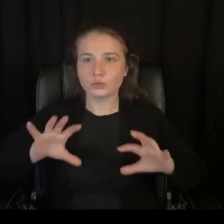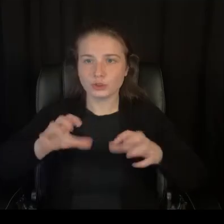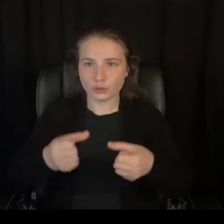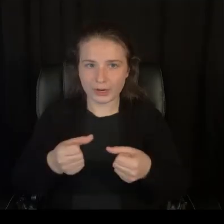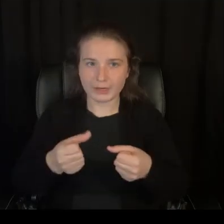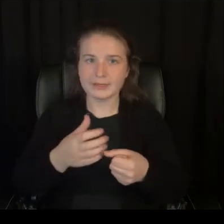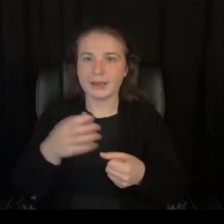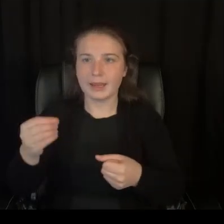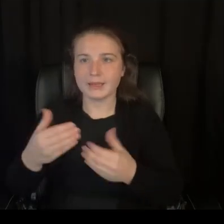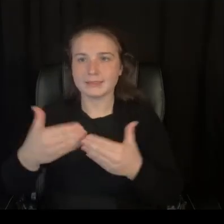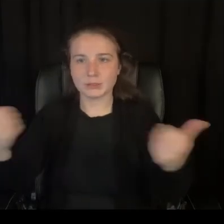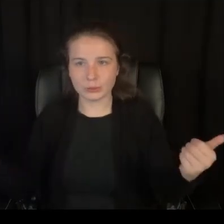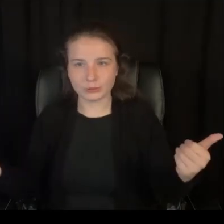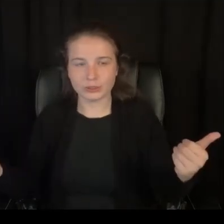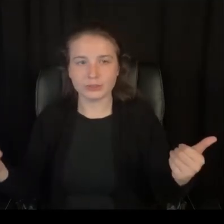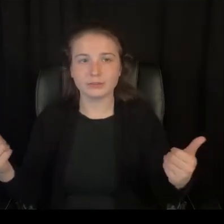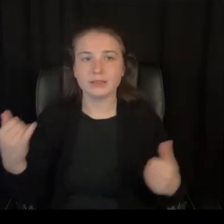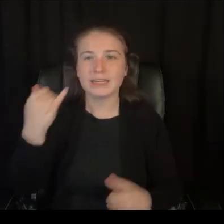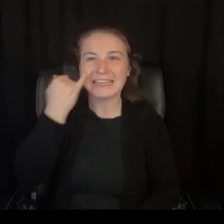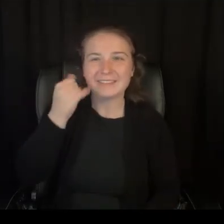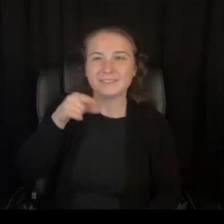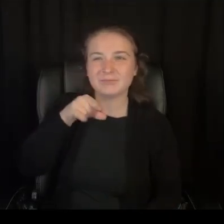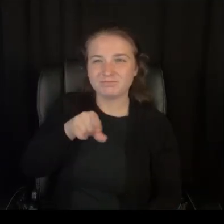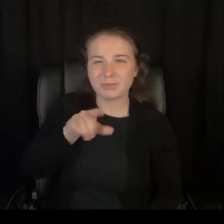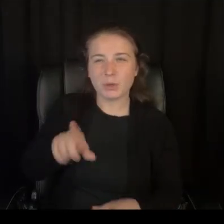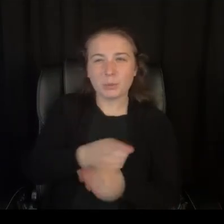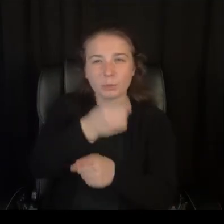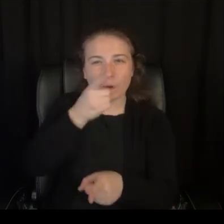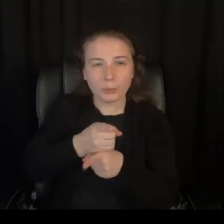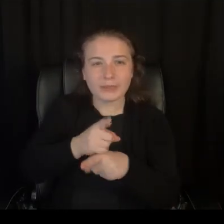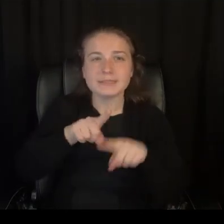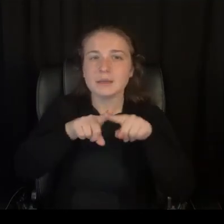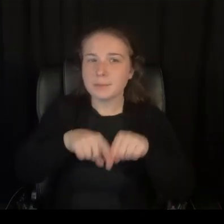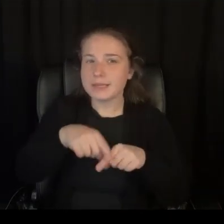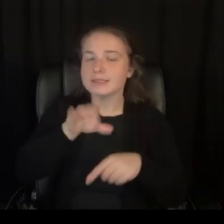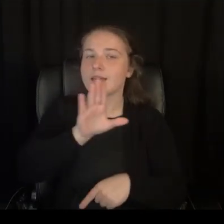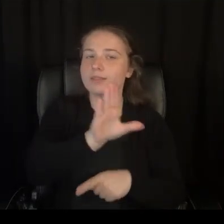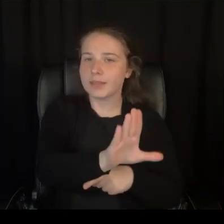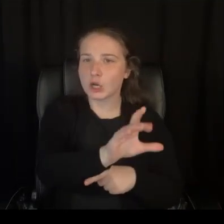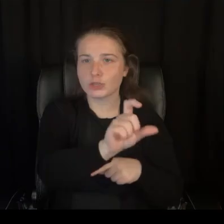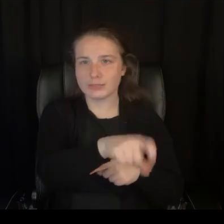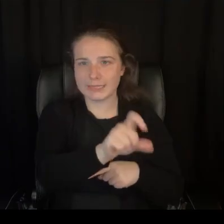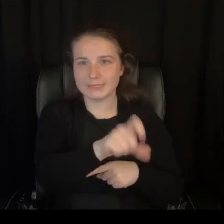Whether physical restraints or seclusion is appropriate depends upon the student's needs.